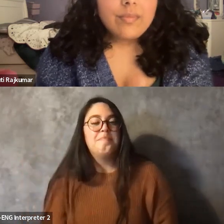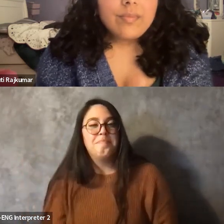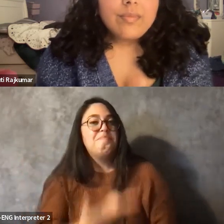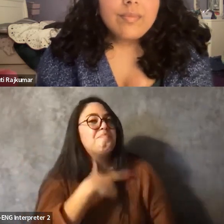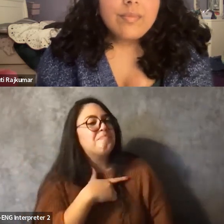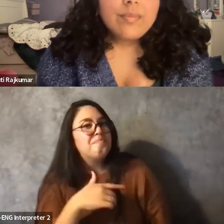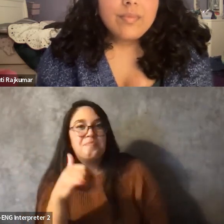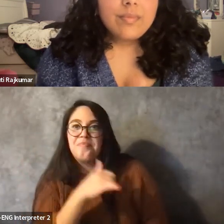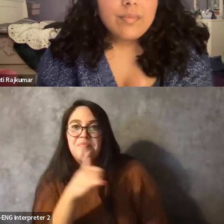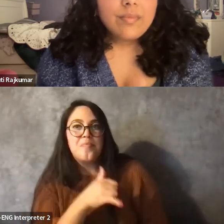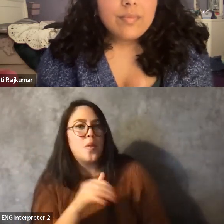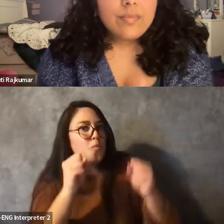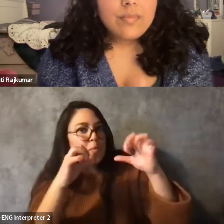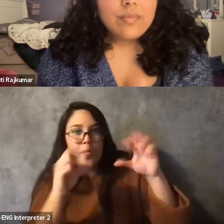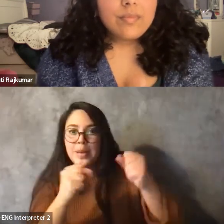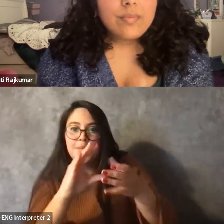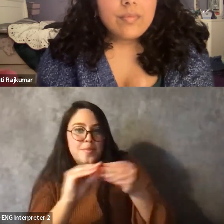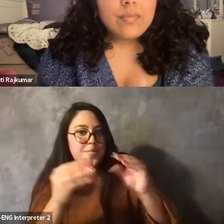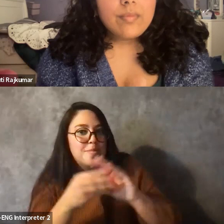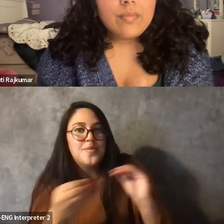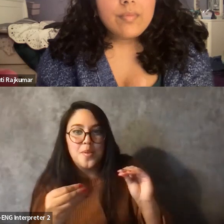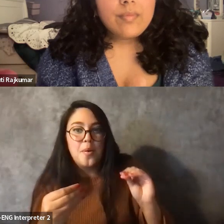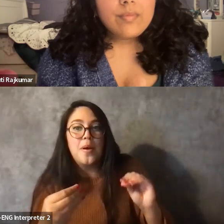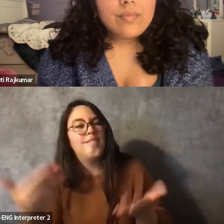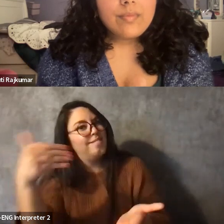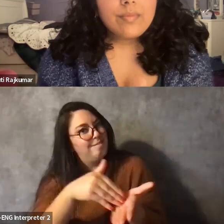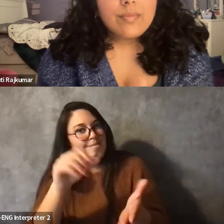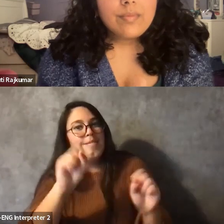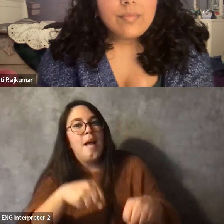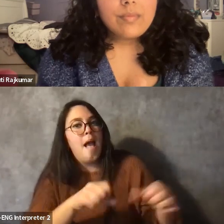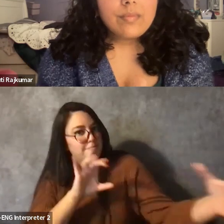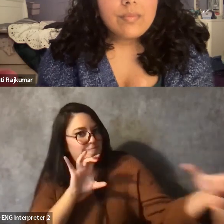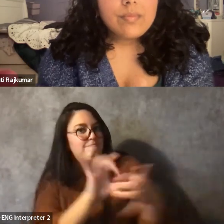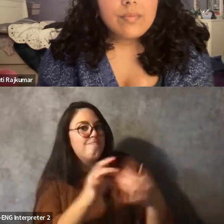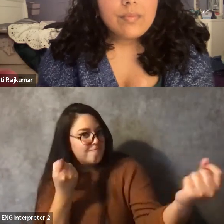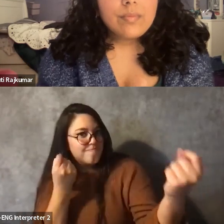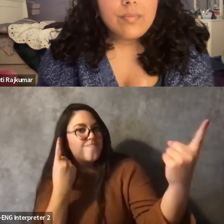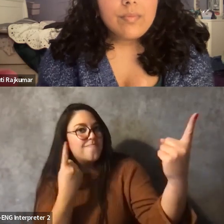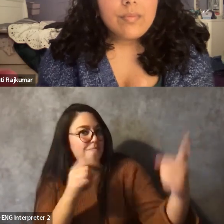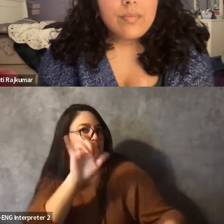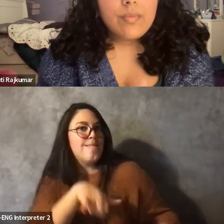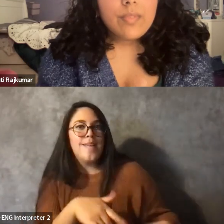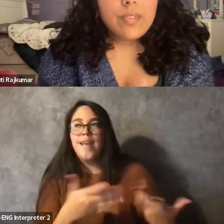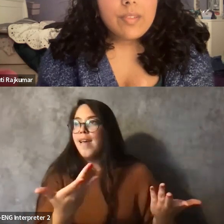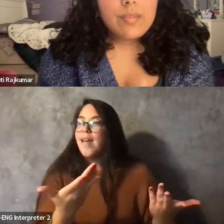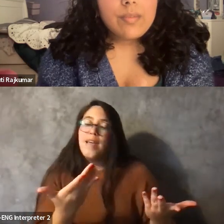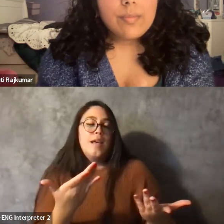Now, I can relate, again, to that whole like having to go around the system